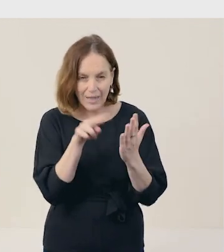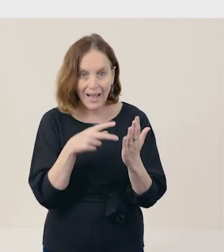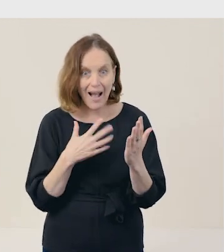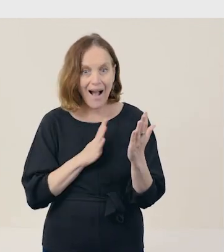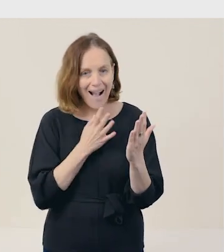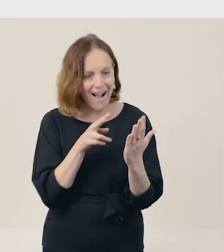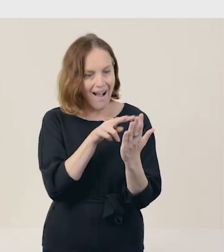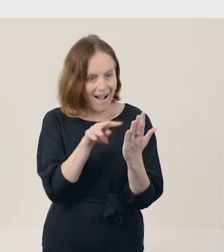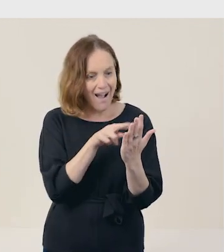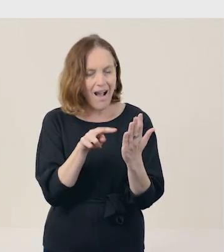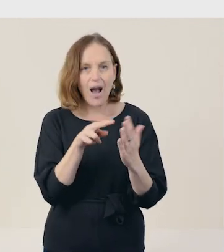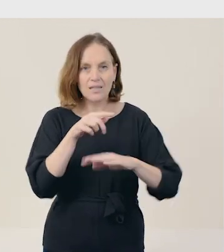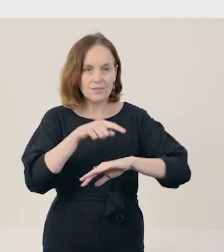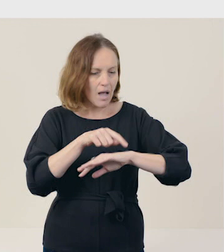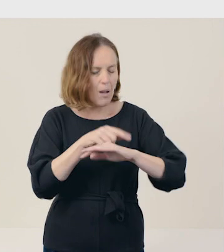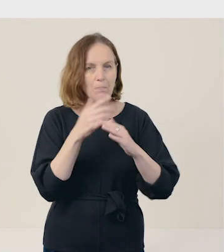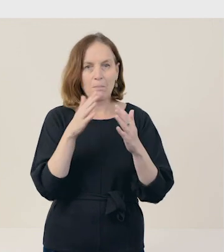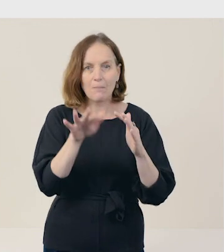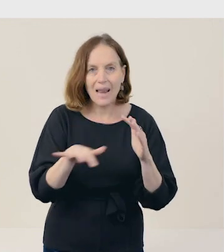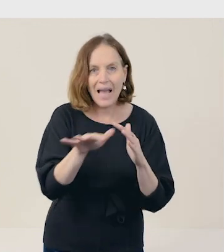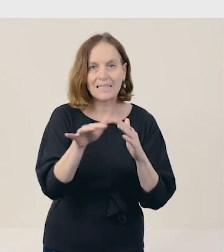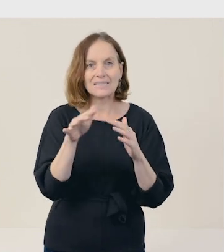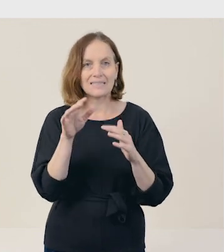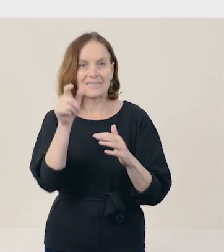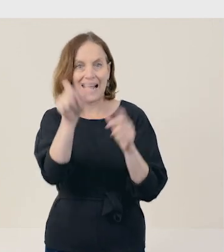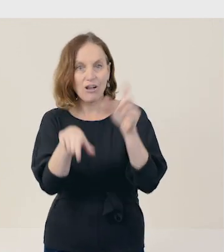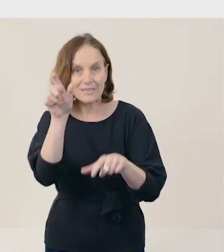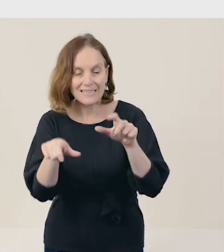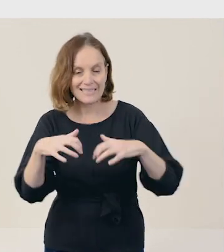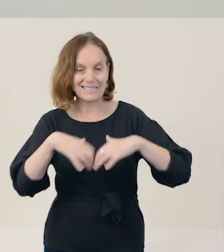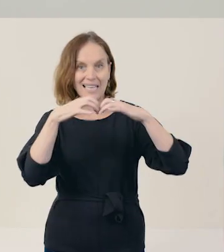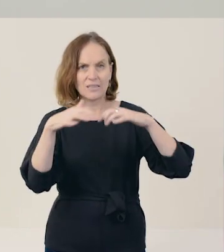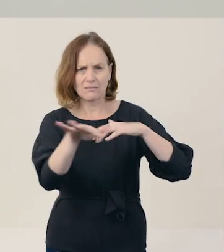introduce the time, place, and characters, and set the scene.